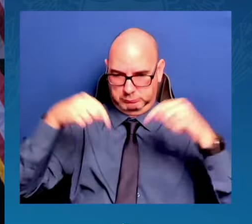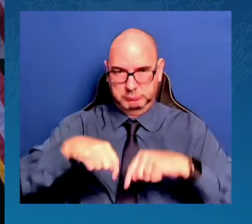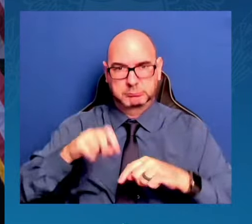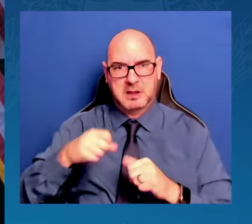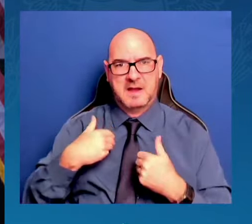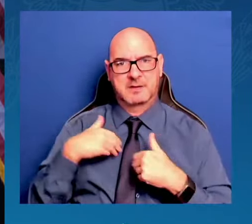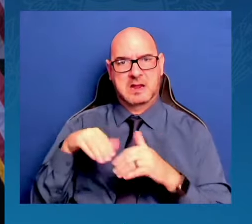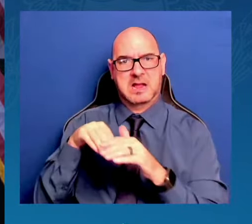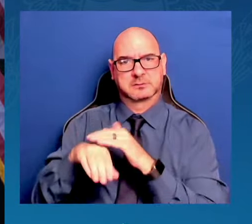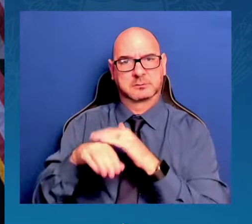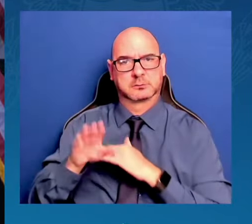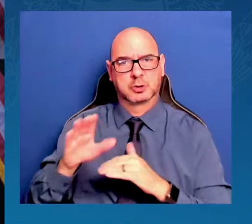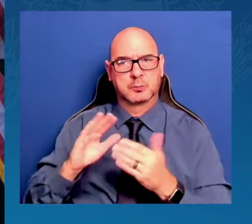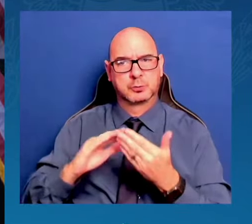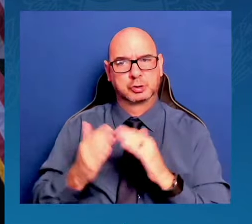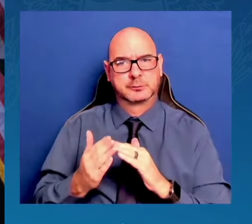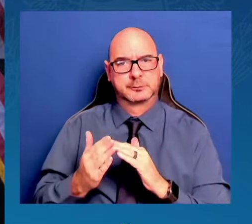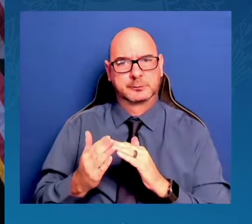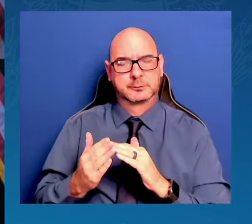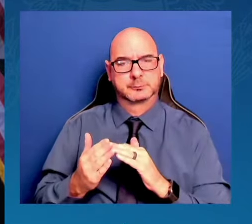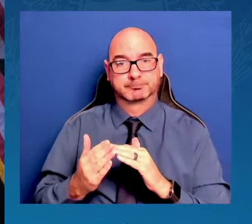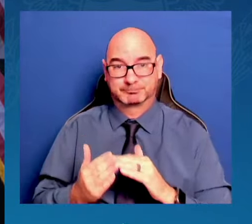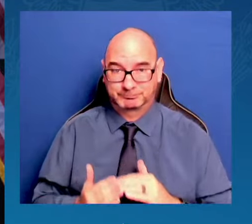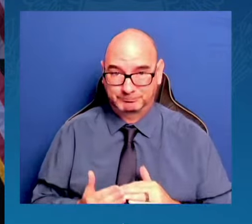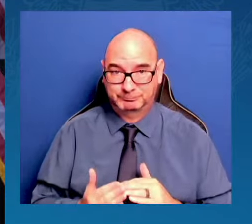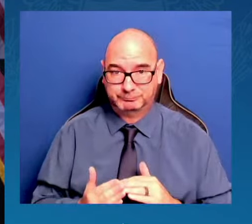Sometimes that comfort is all I can offer.